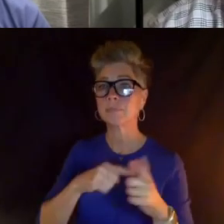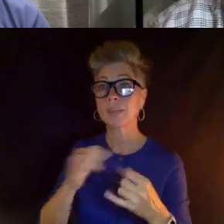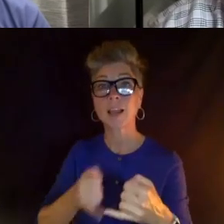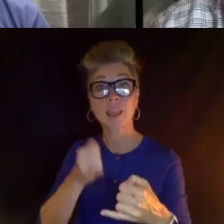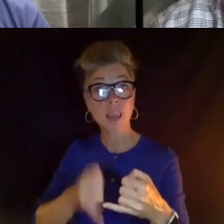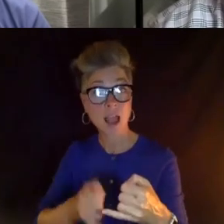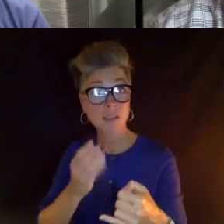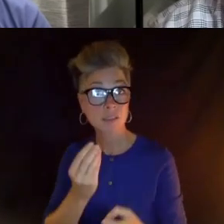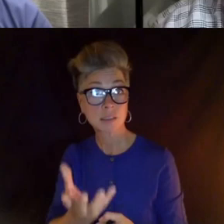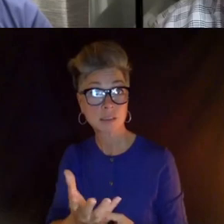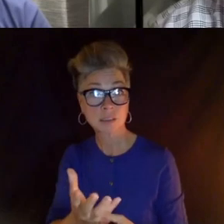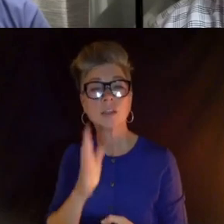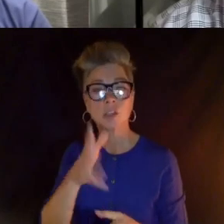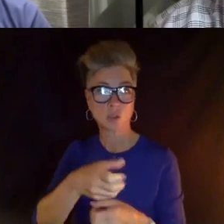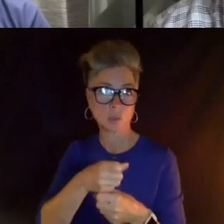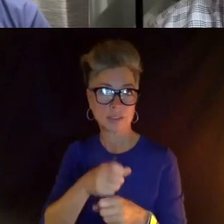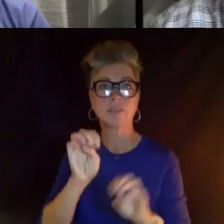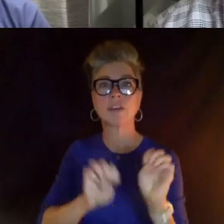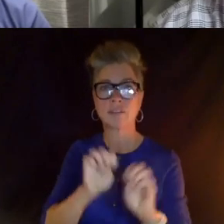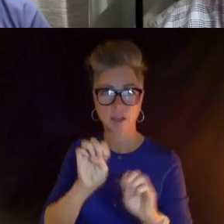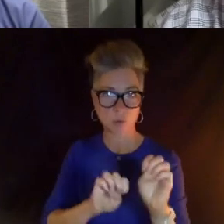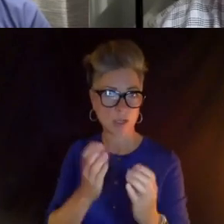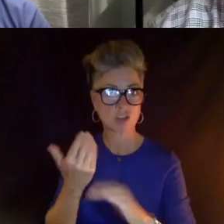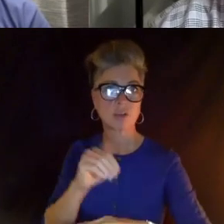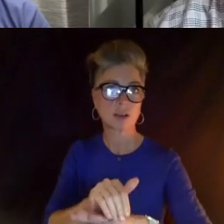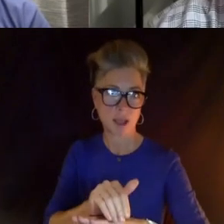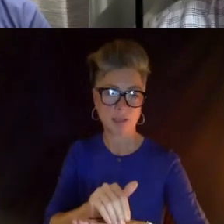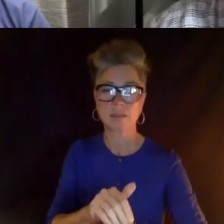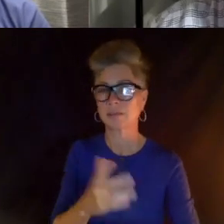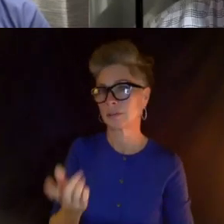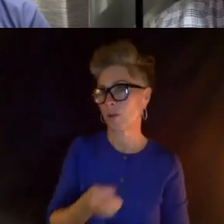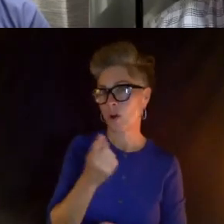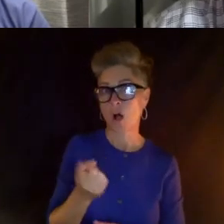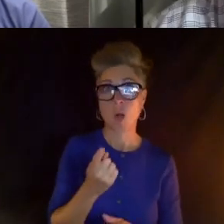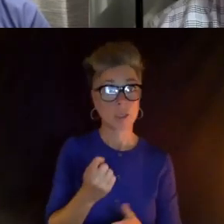you'll receive an evaluation when we close out tonight. And we always care about your thoughts and your feelings